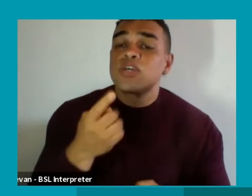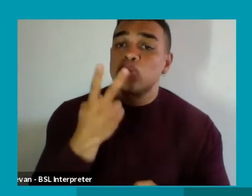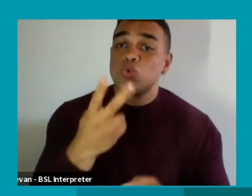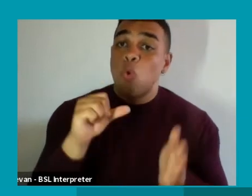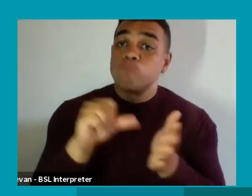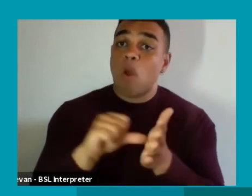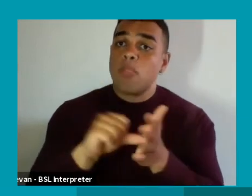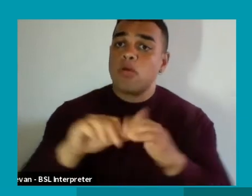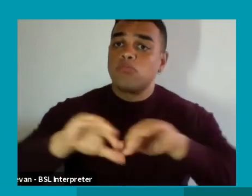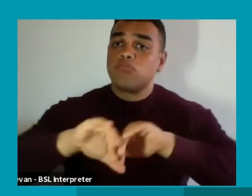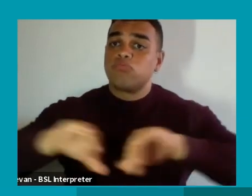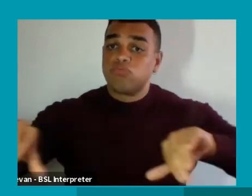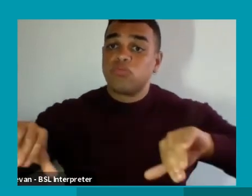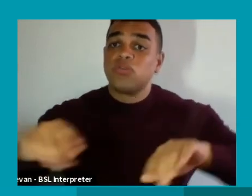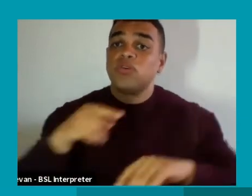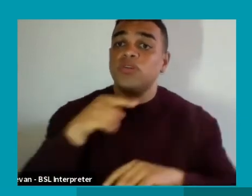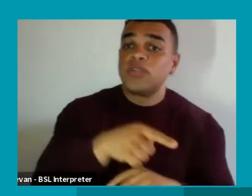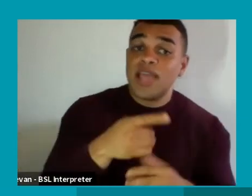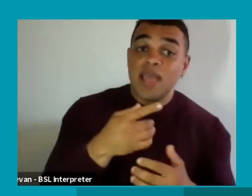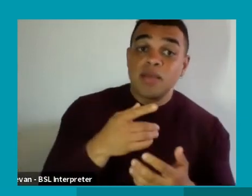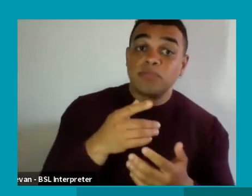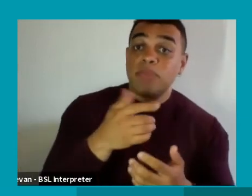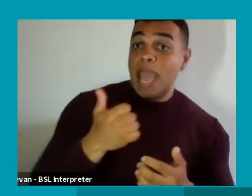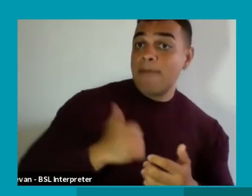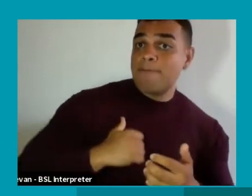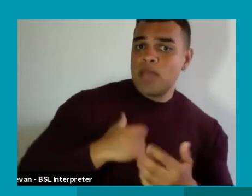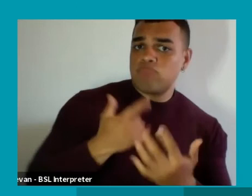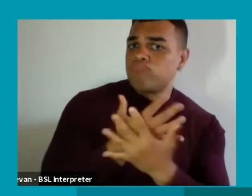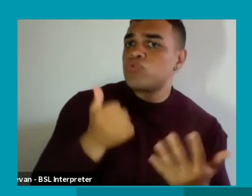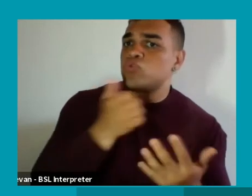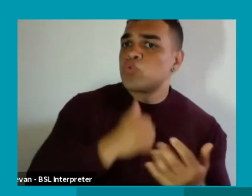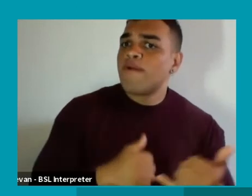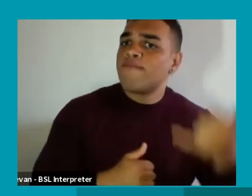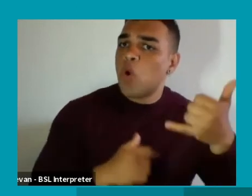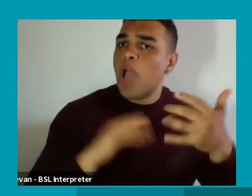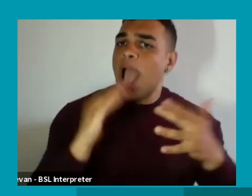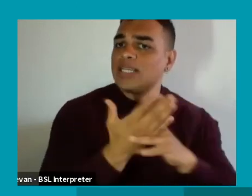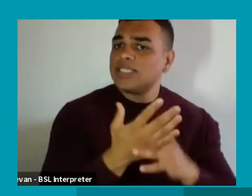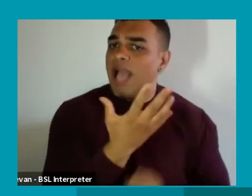everyone can use the phone, which is not the case with that person and and the problem of not